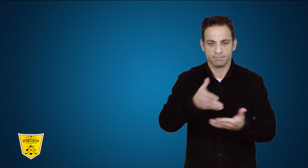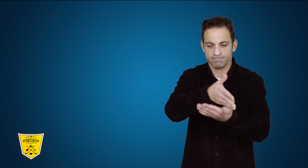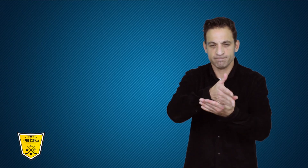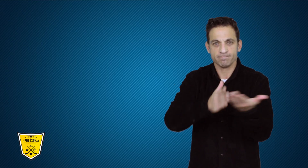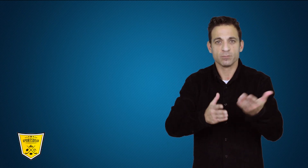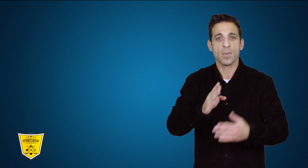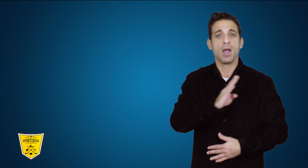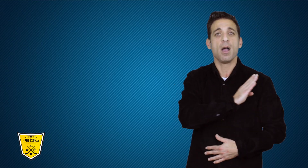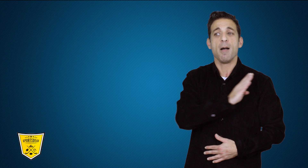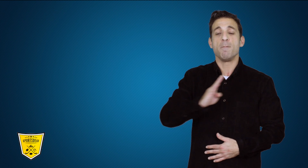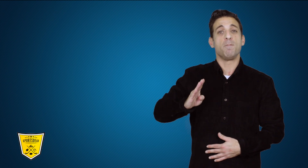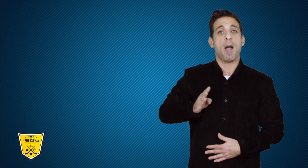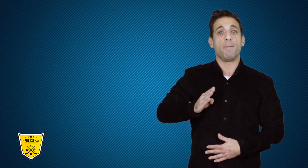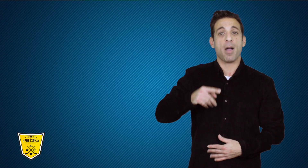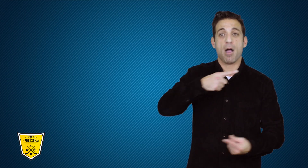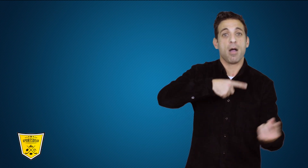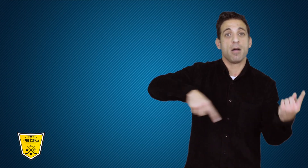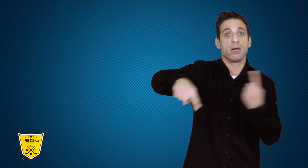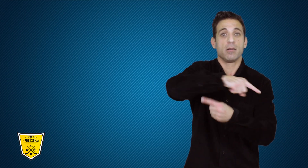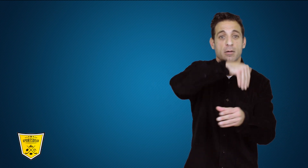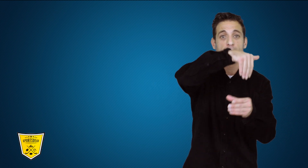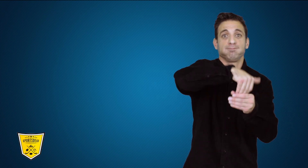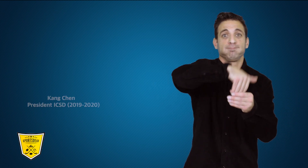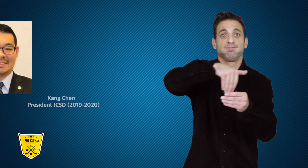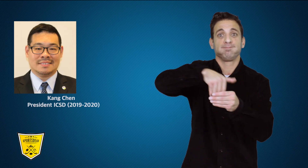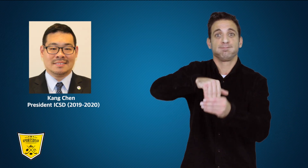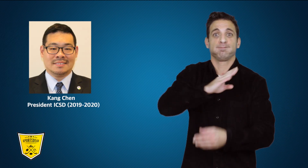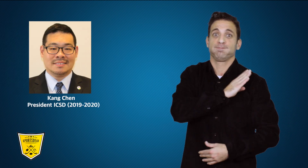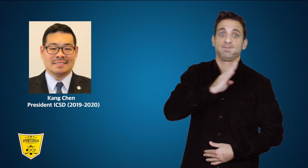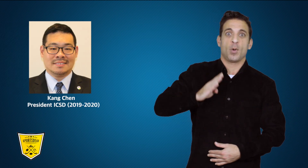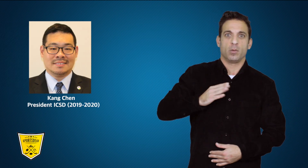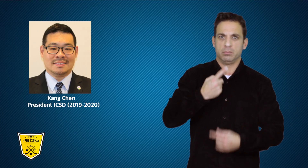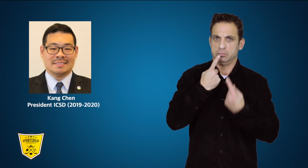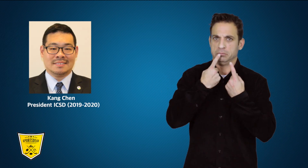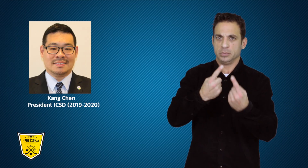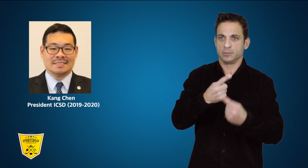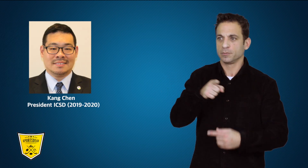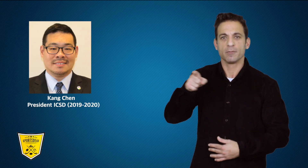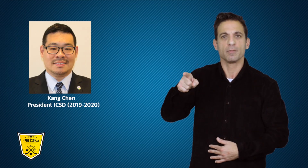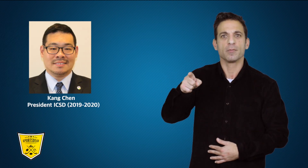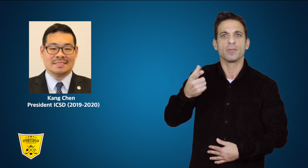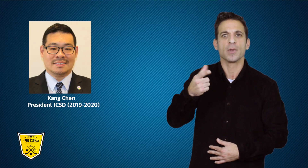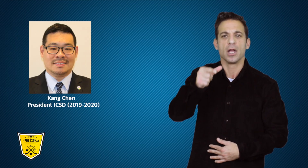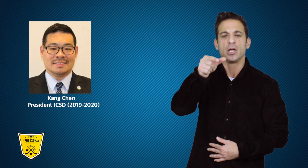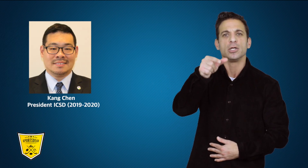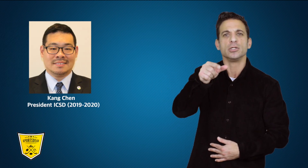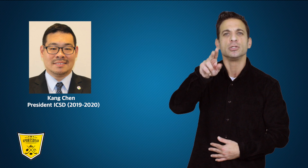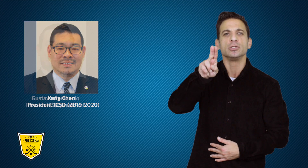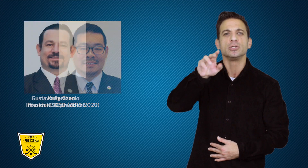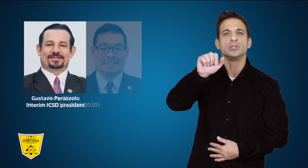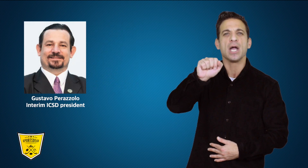Some board members allegedly state that Gustavino was never officially